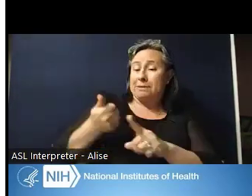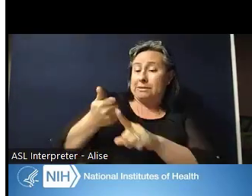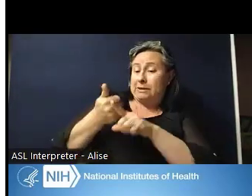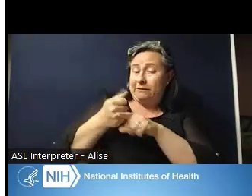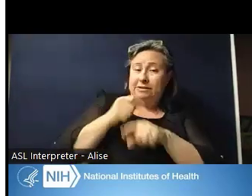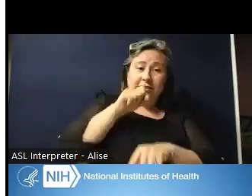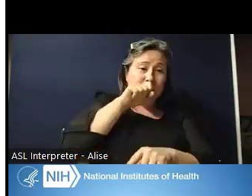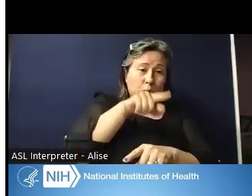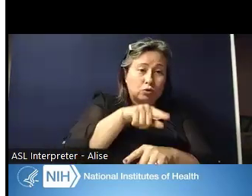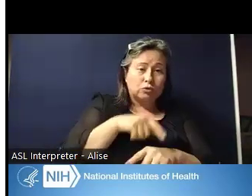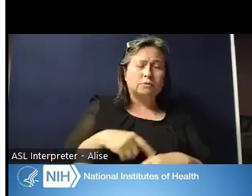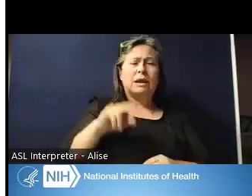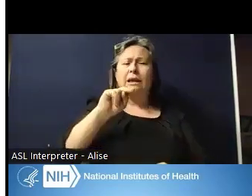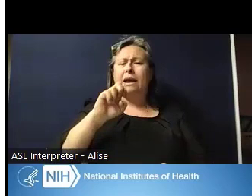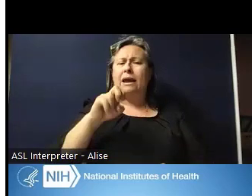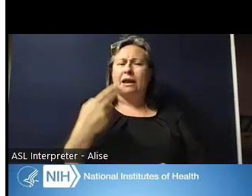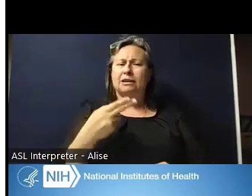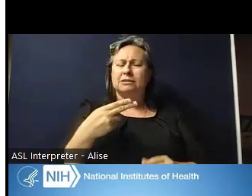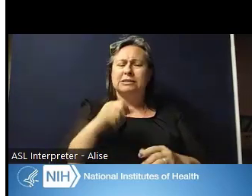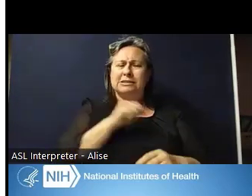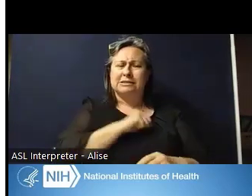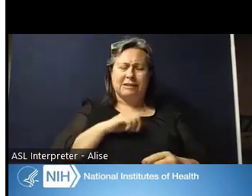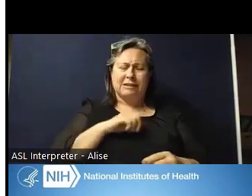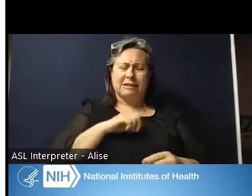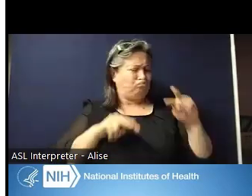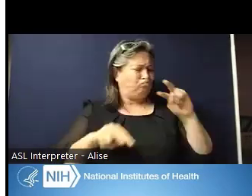or NIH staff may review and refer the details to our team.